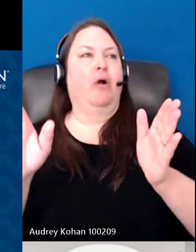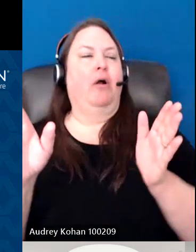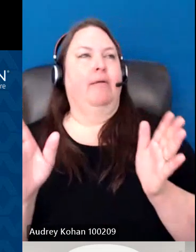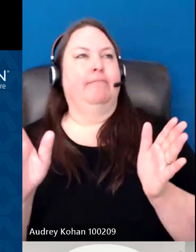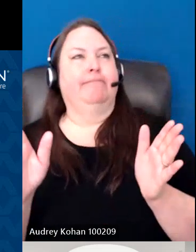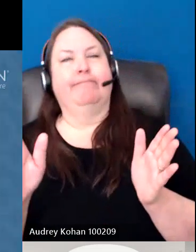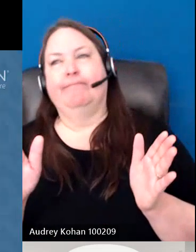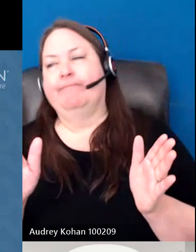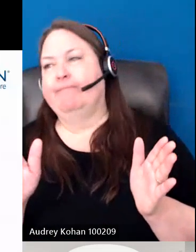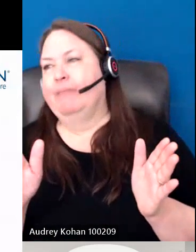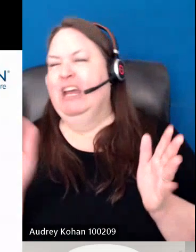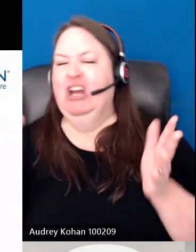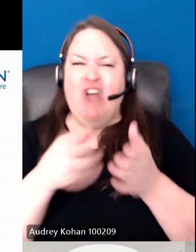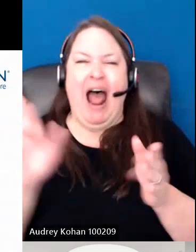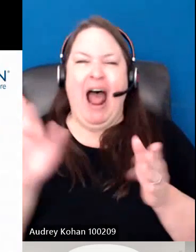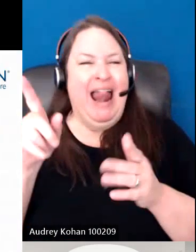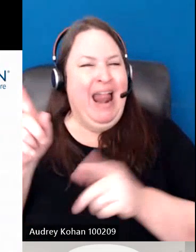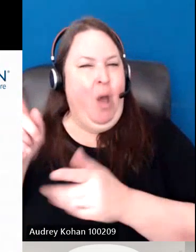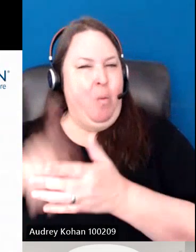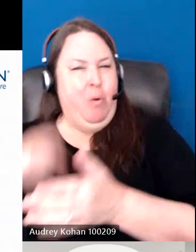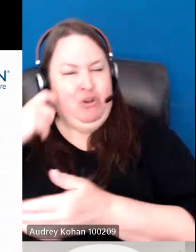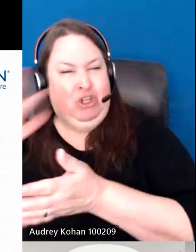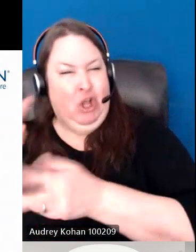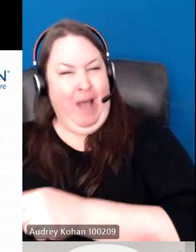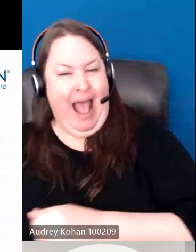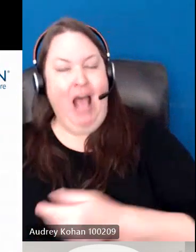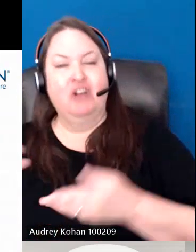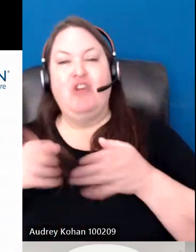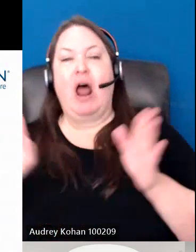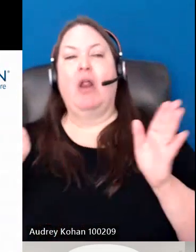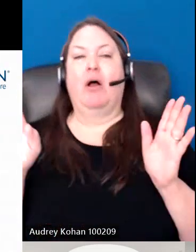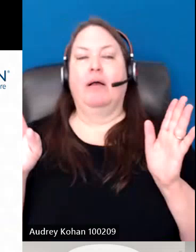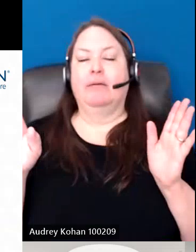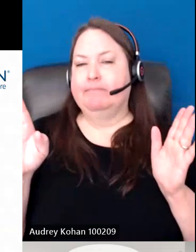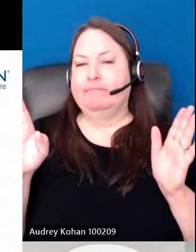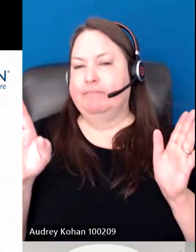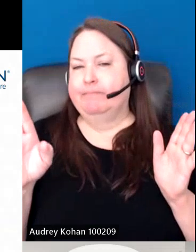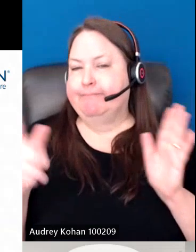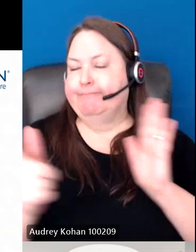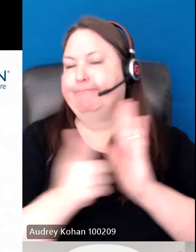as general as the one that we just looked at with AI um a general prohibition against discriminating